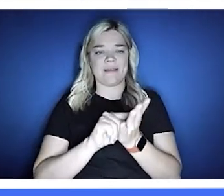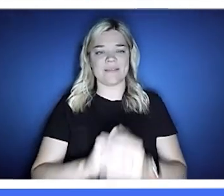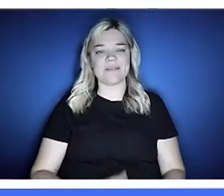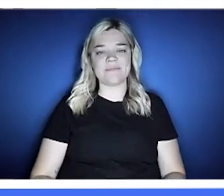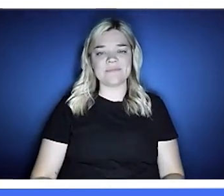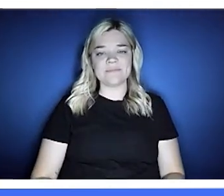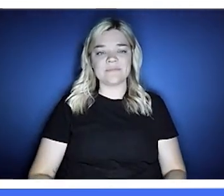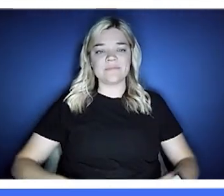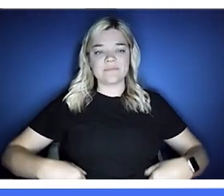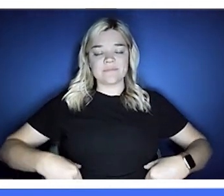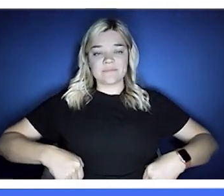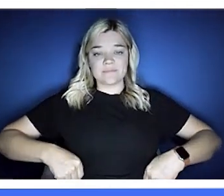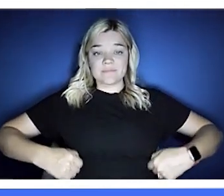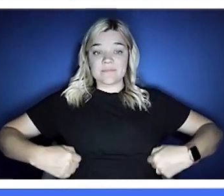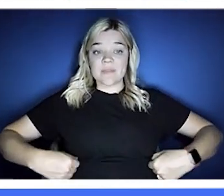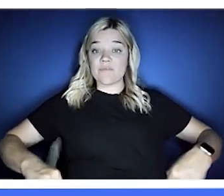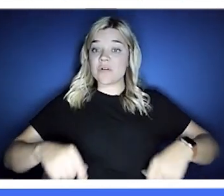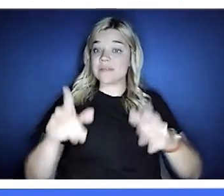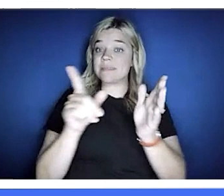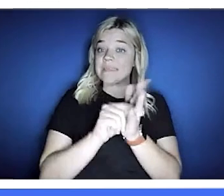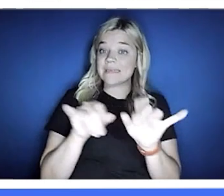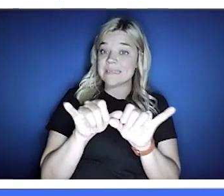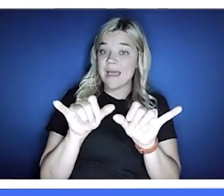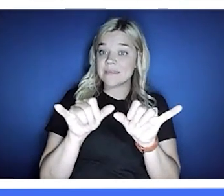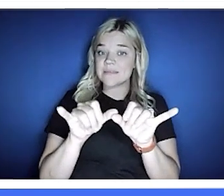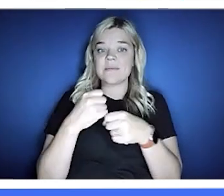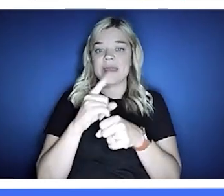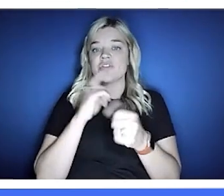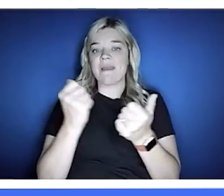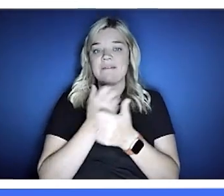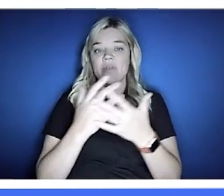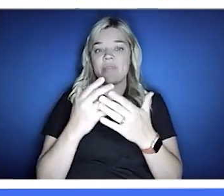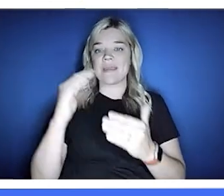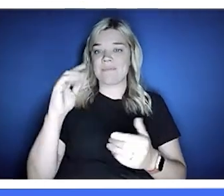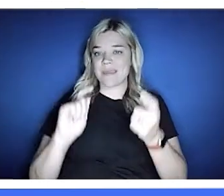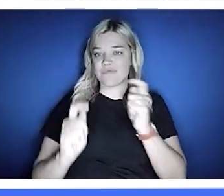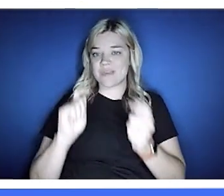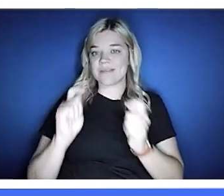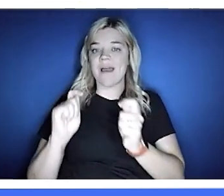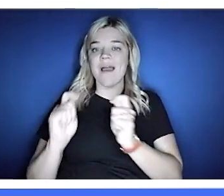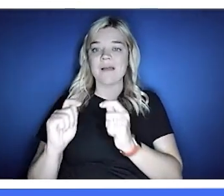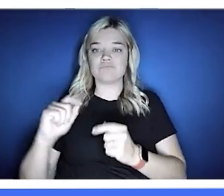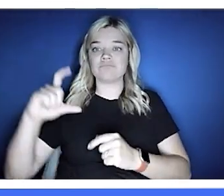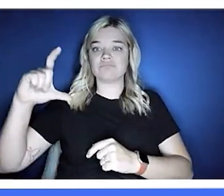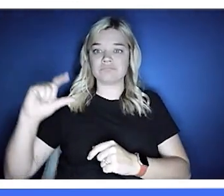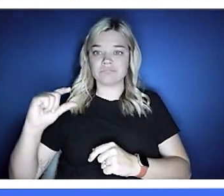As far as text size, we want to make sure that everything can be resized. We're going to make sure that we don't lose content.